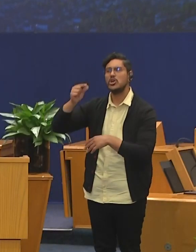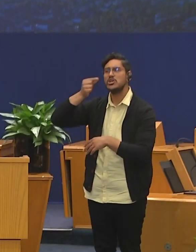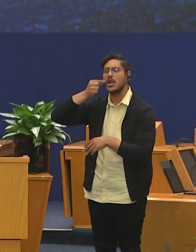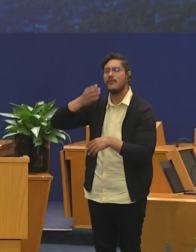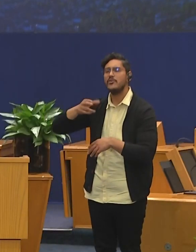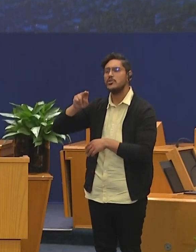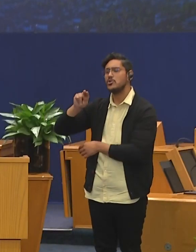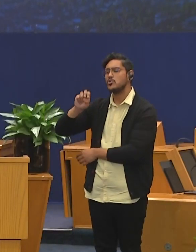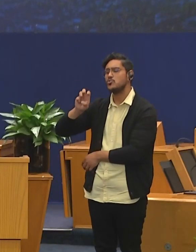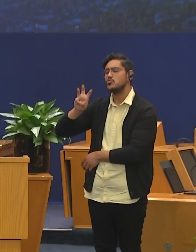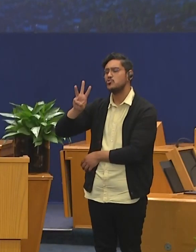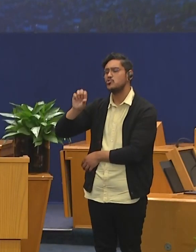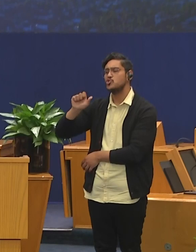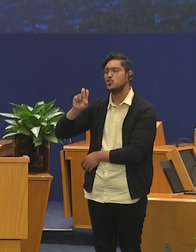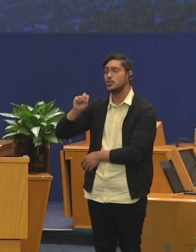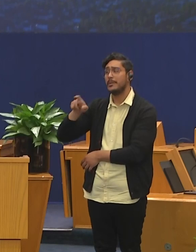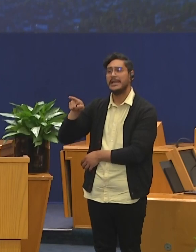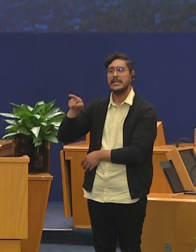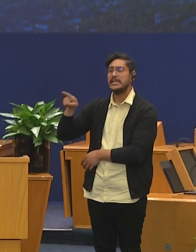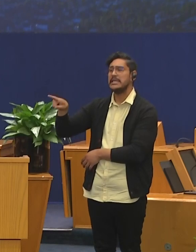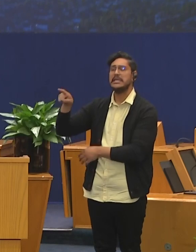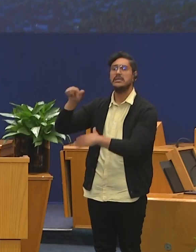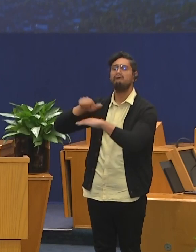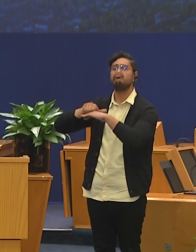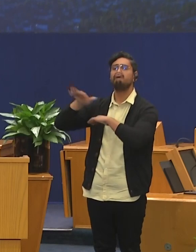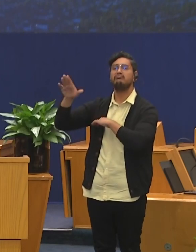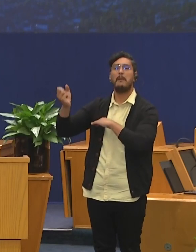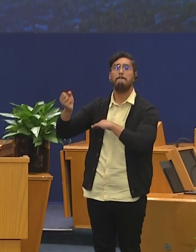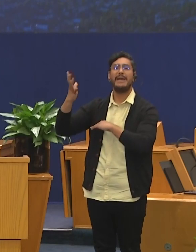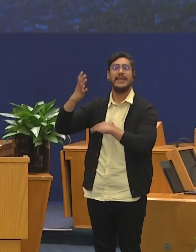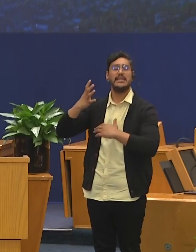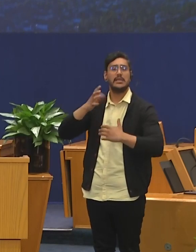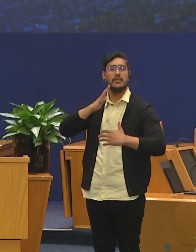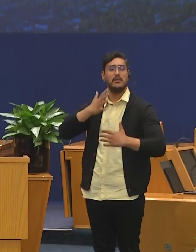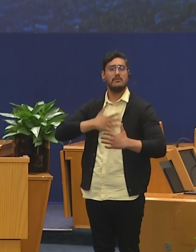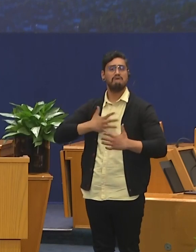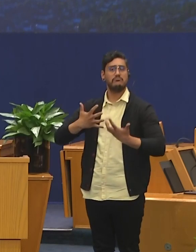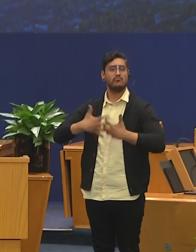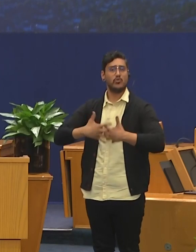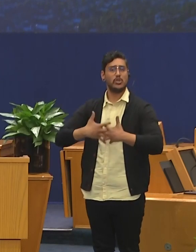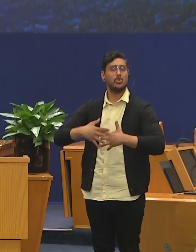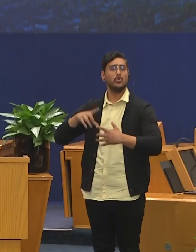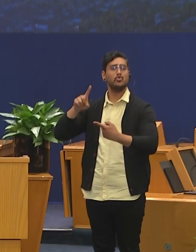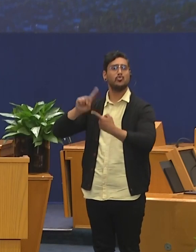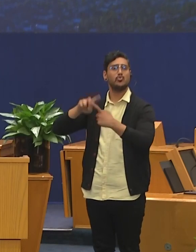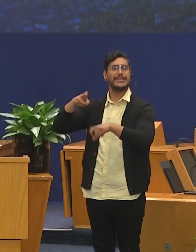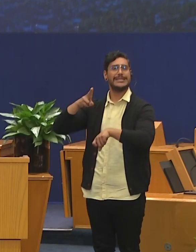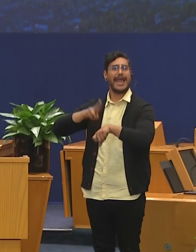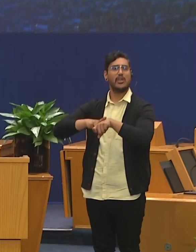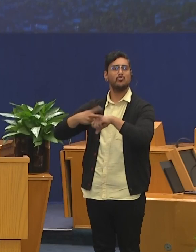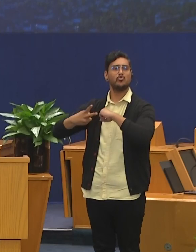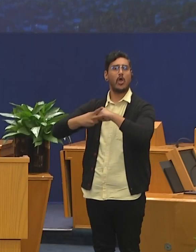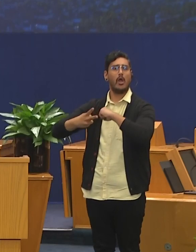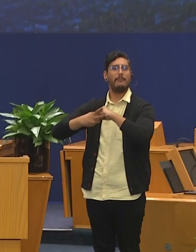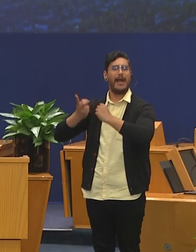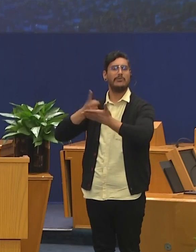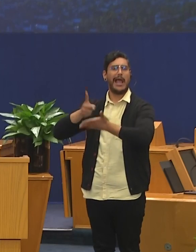QUESTION ABOUT LEADERS. GOVERNOR NEWSOME SHIPPED